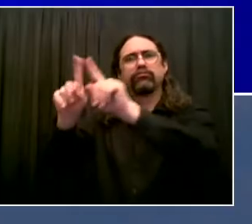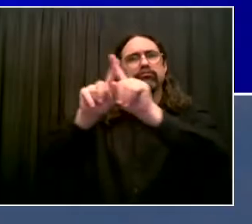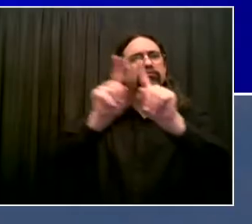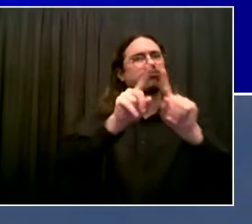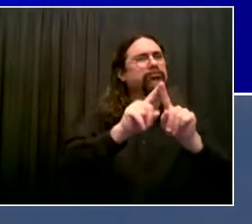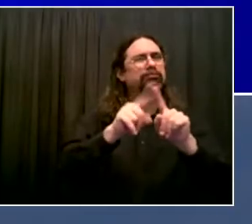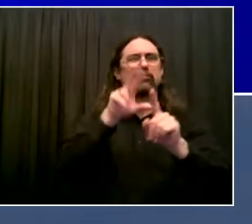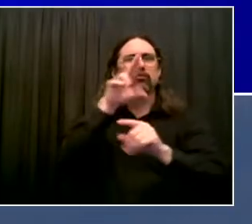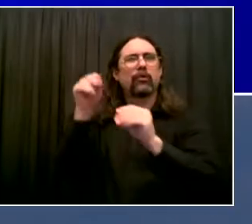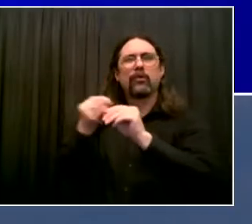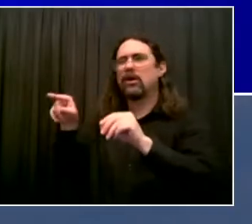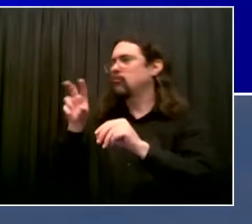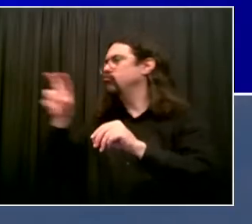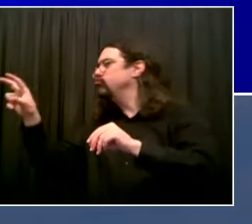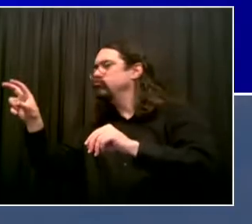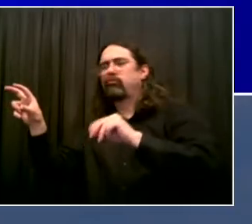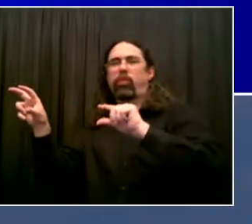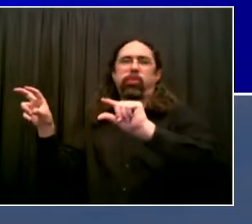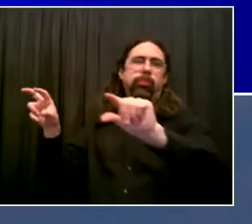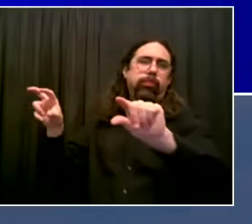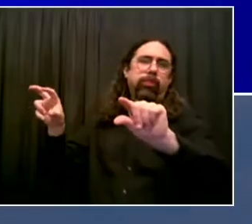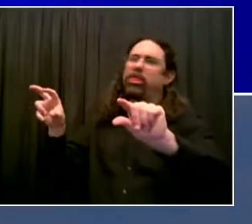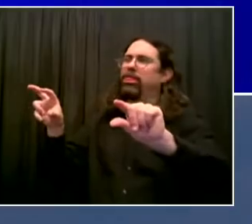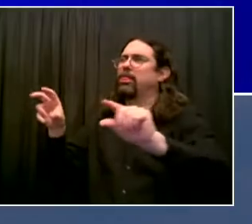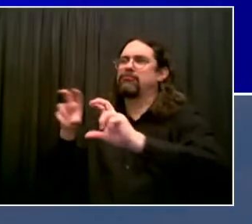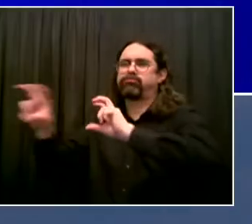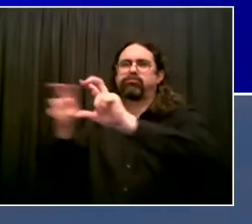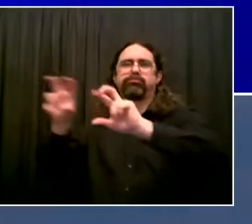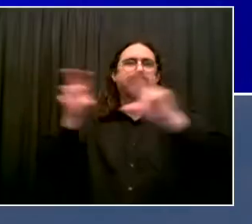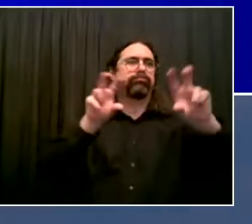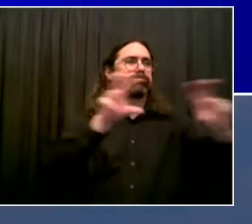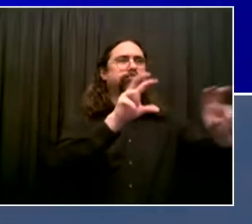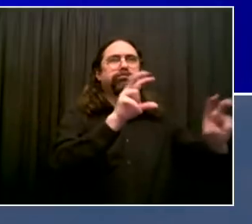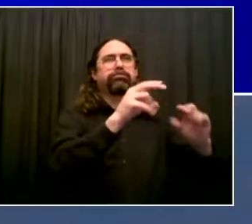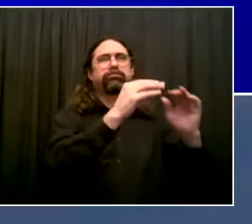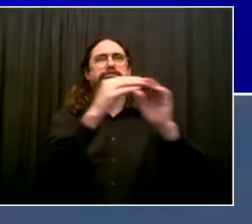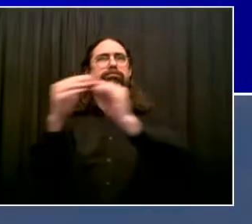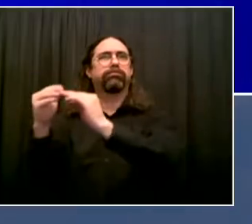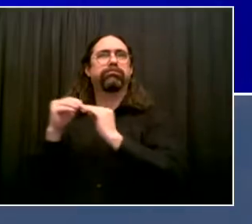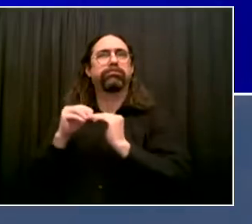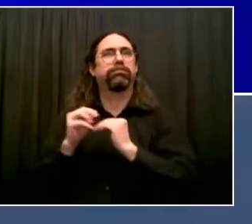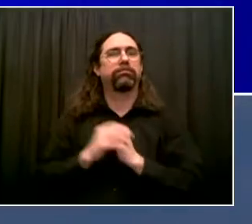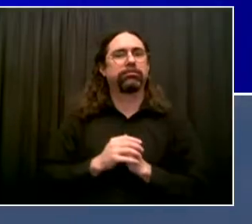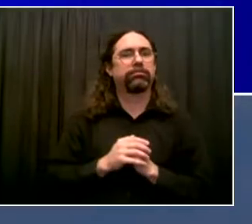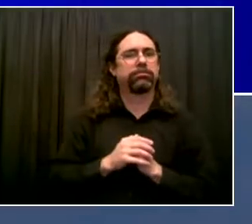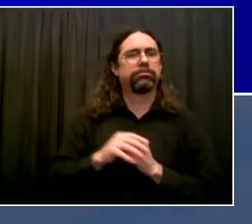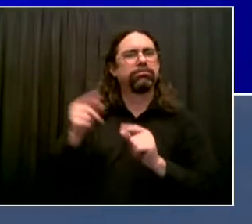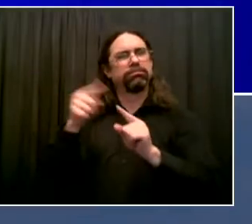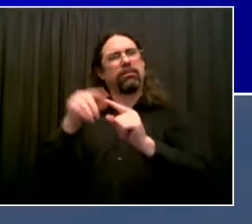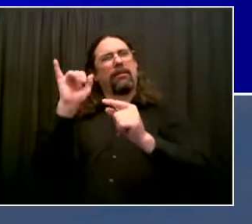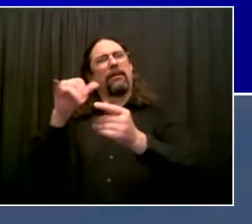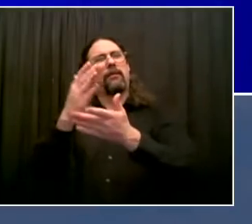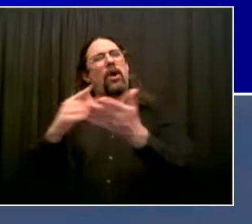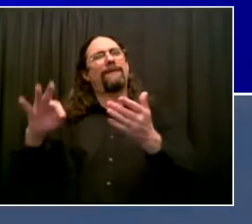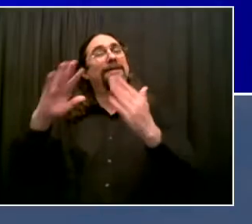AND SO MANY OTHER THINGS ARE ANNOUNCED IN THE COMING DAYS AS WE LOOK FORWARD TO THE EXECUTIVE